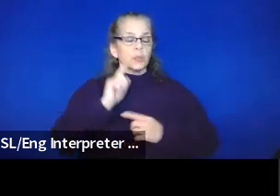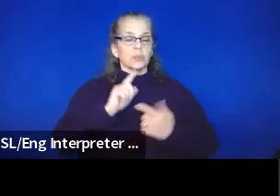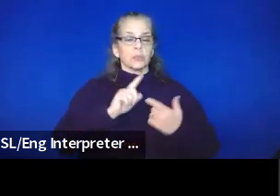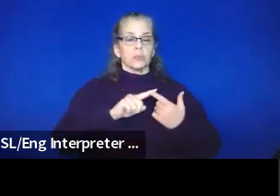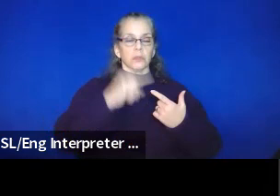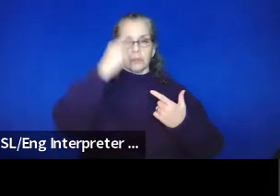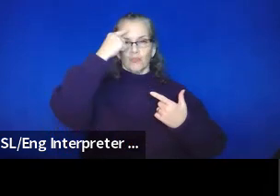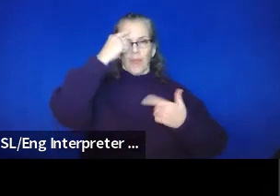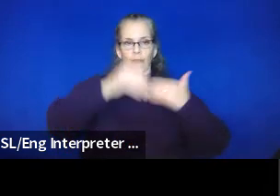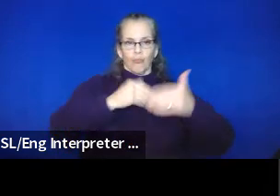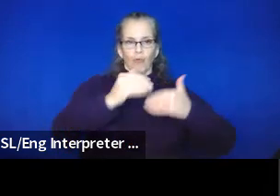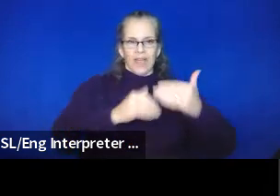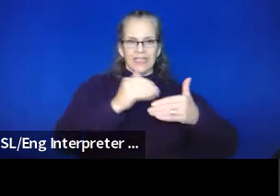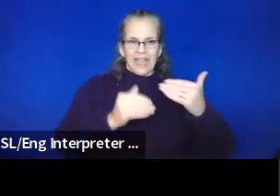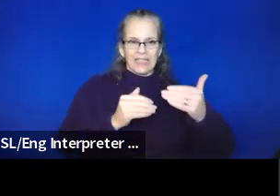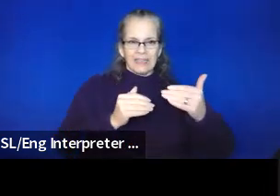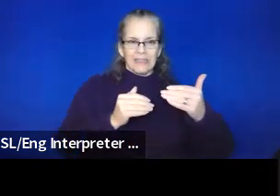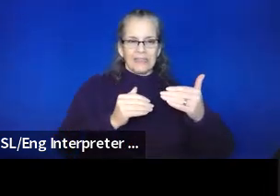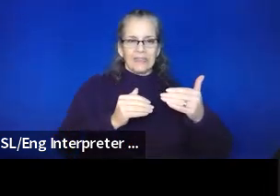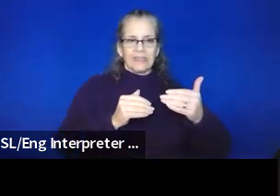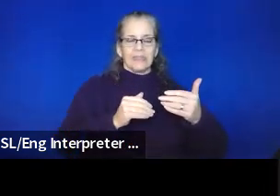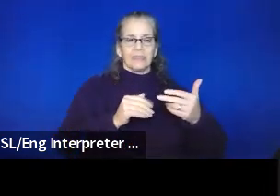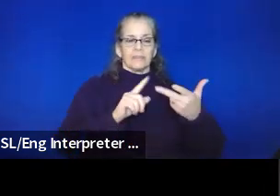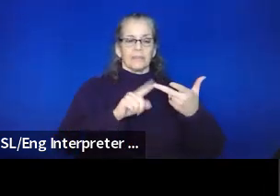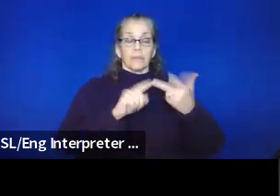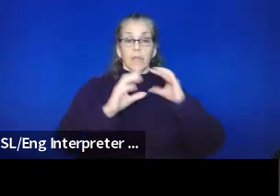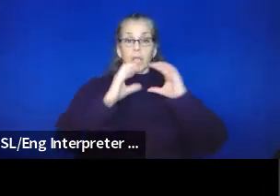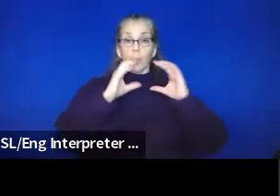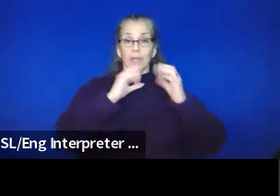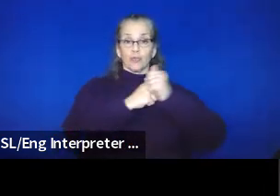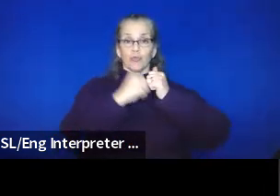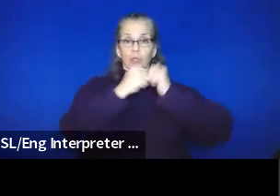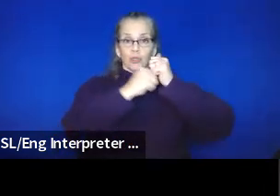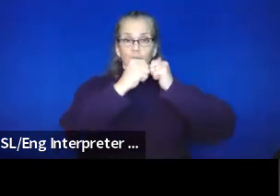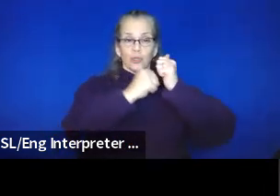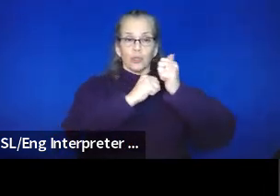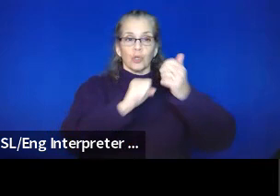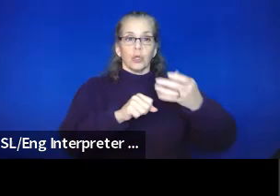and does all this stuff that it does. The structured communication and key domains